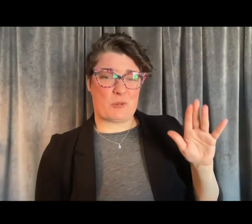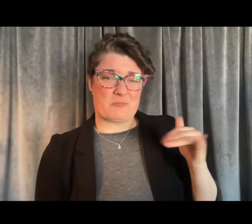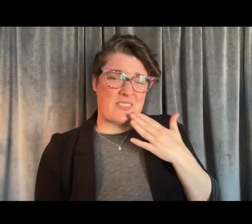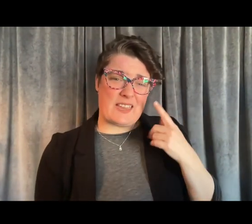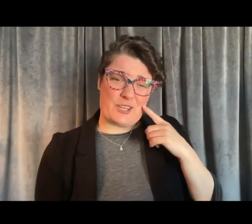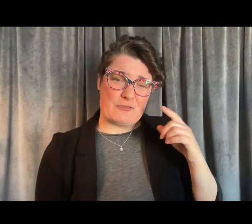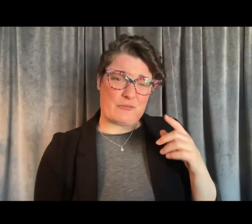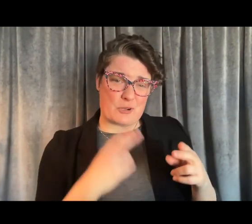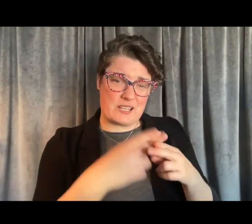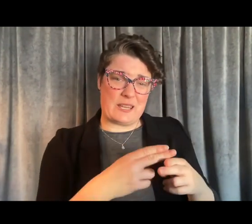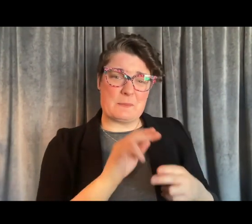Nomy: Yeah.